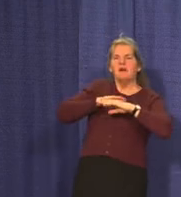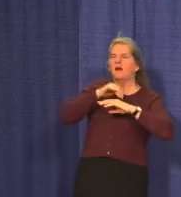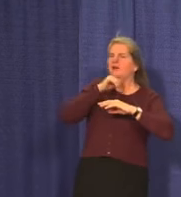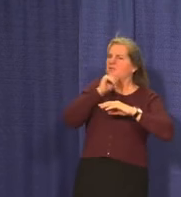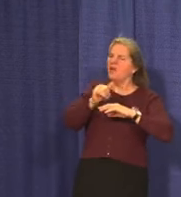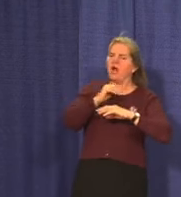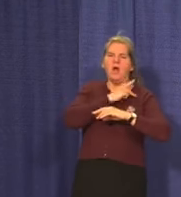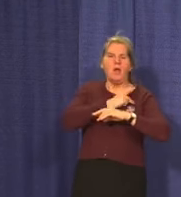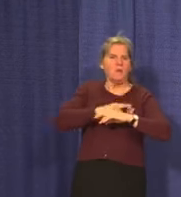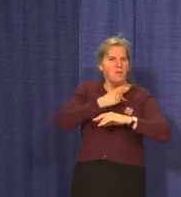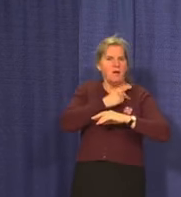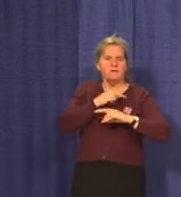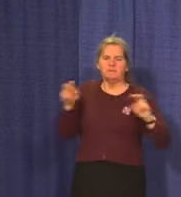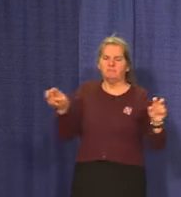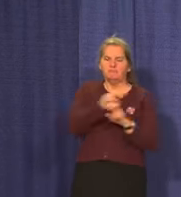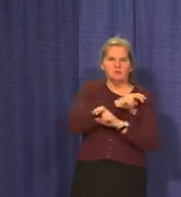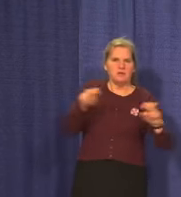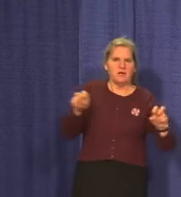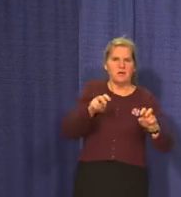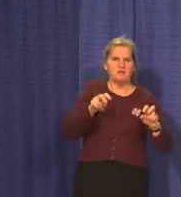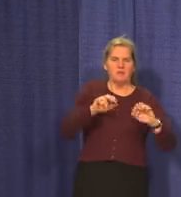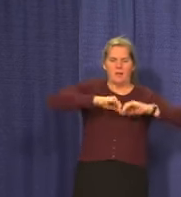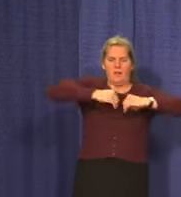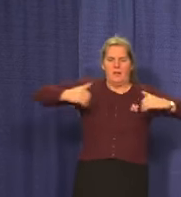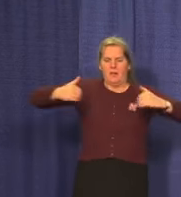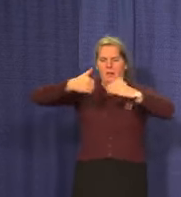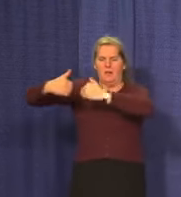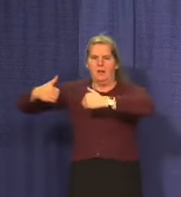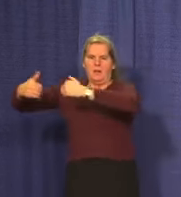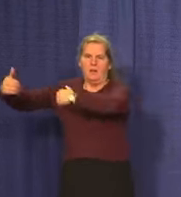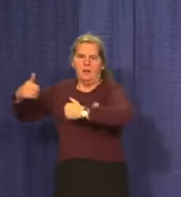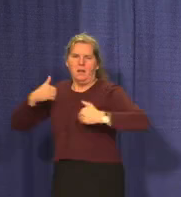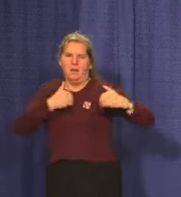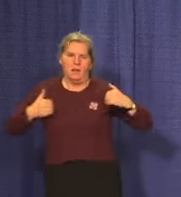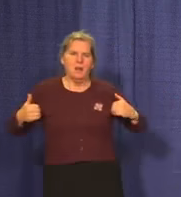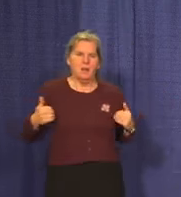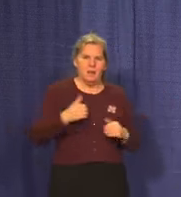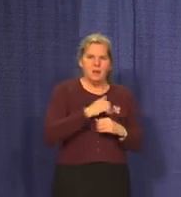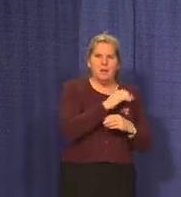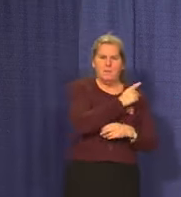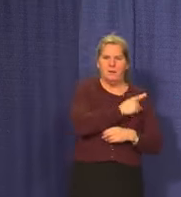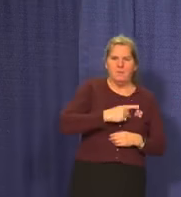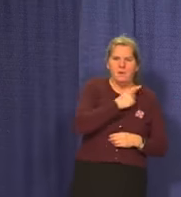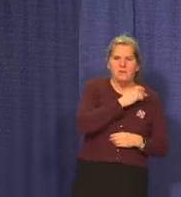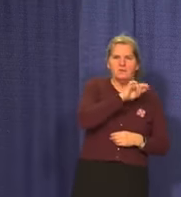AND PROVINCES. TRAVEL RESTRICTIONS WILL ALSO BE EXTENDED IN THE PROVINCE FOR AT